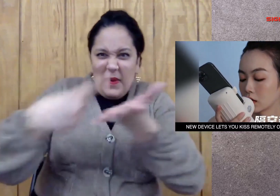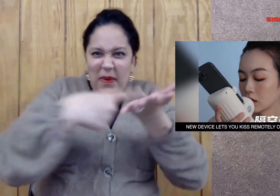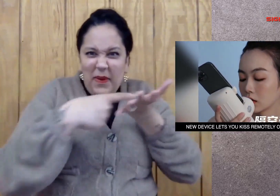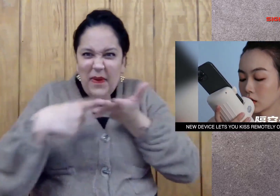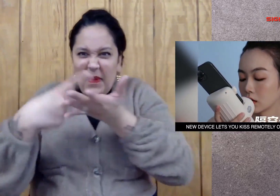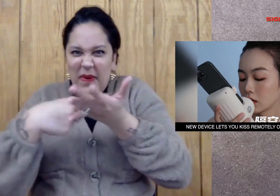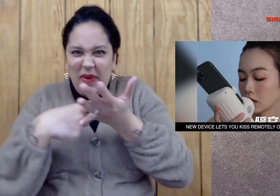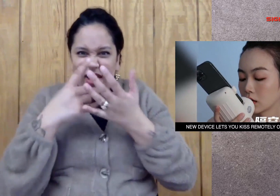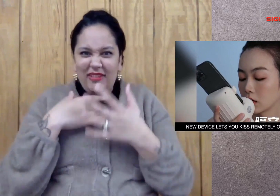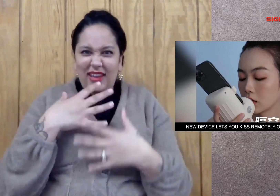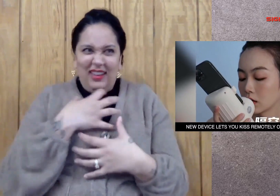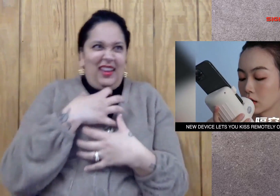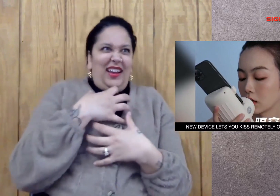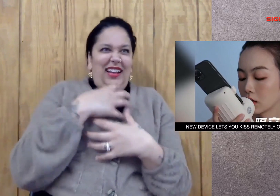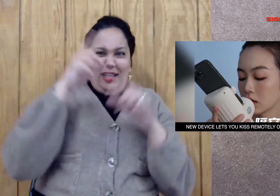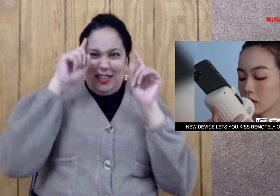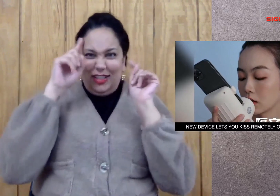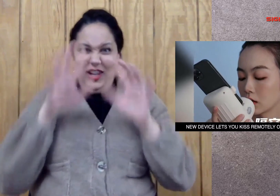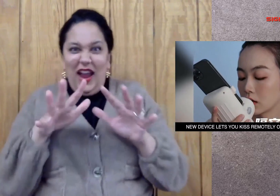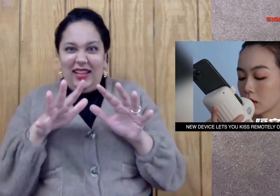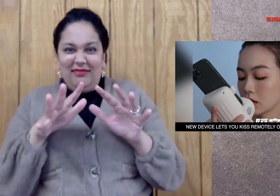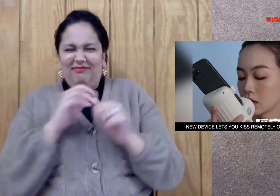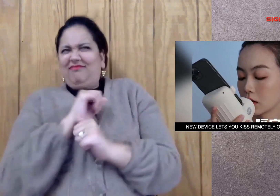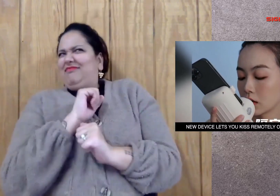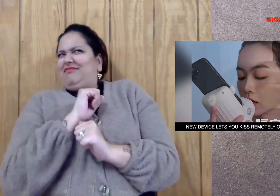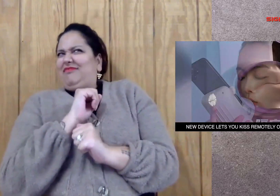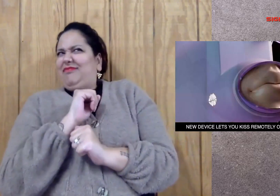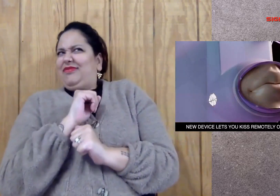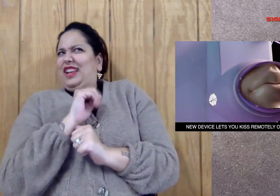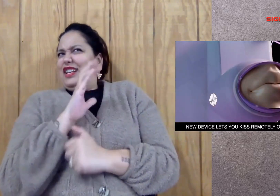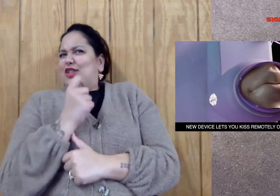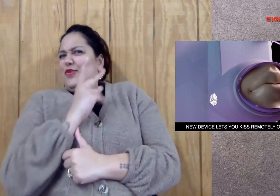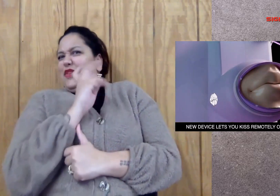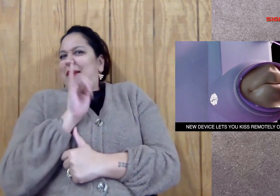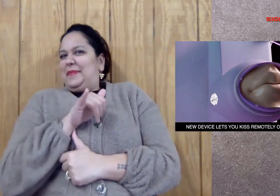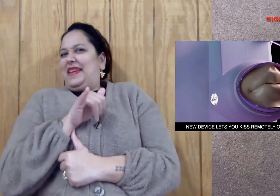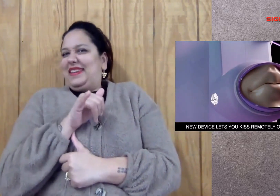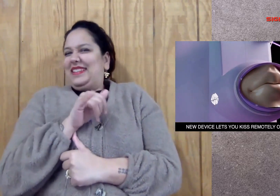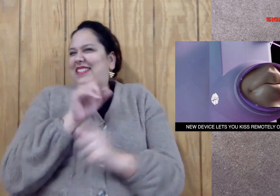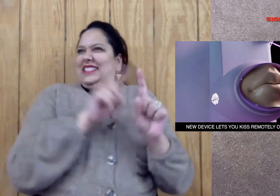intrigue to shock to vulgar and creepy